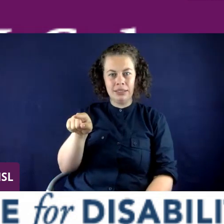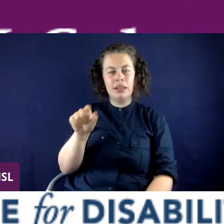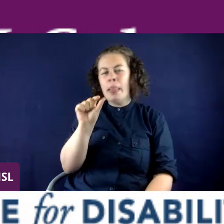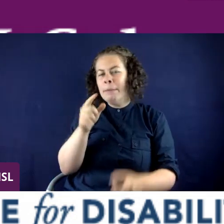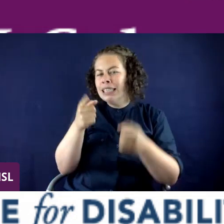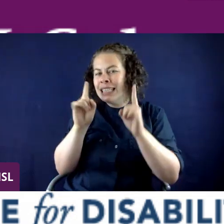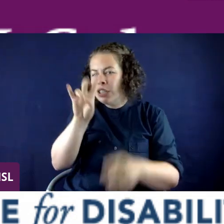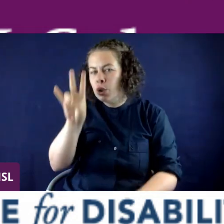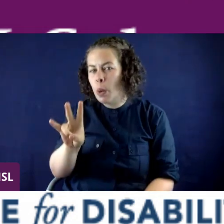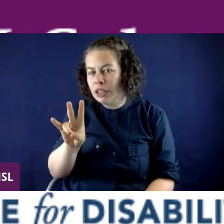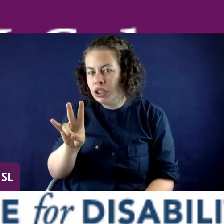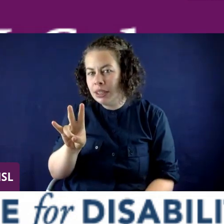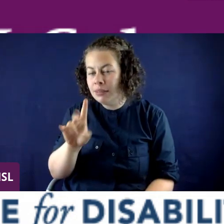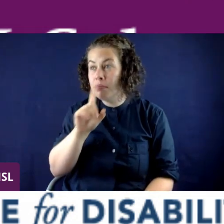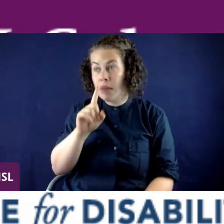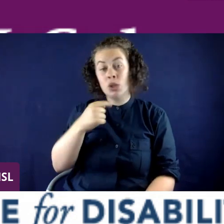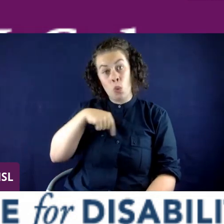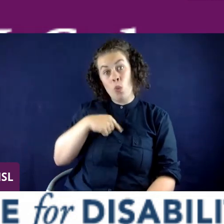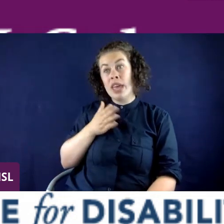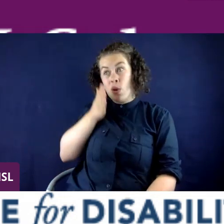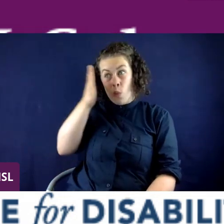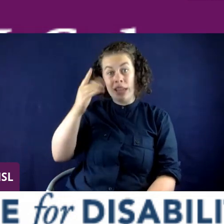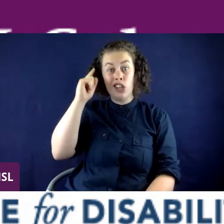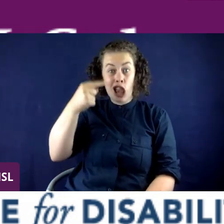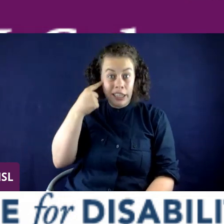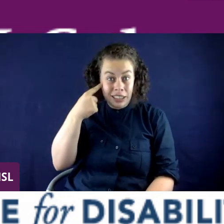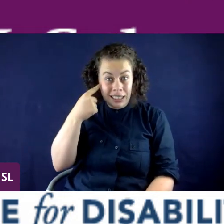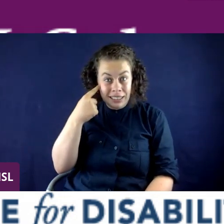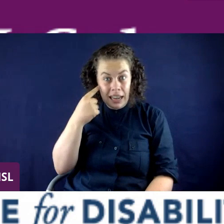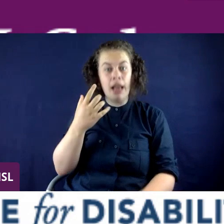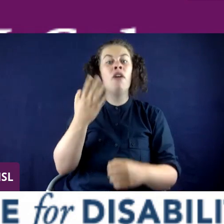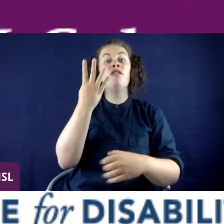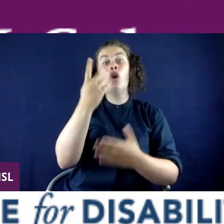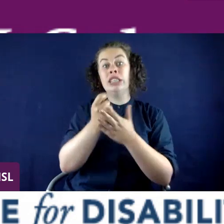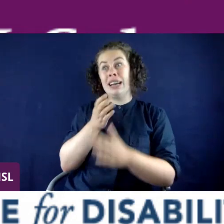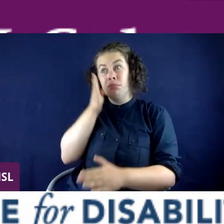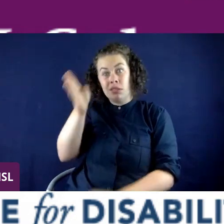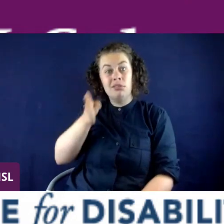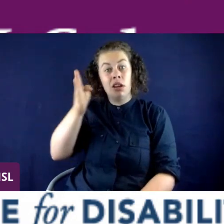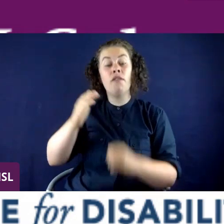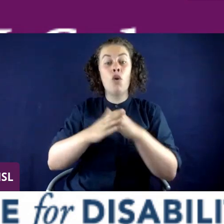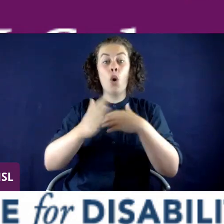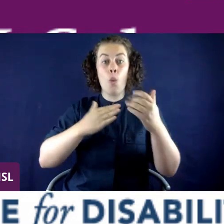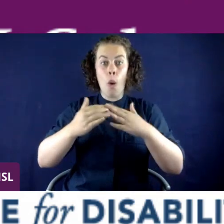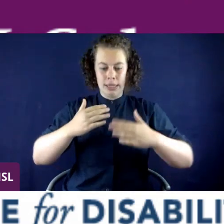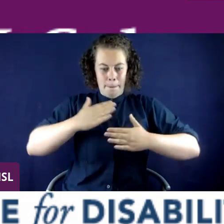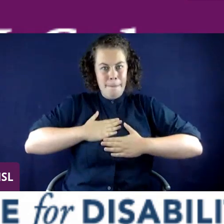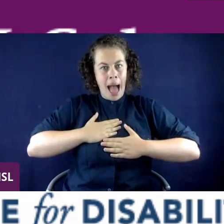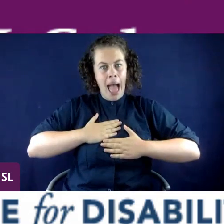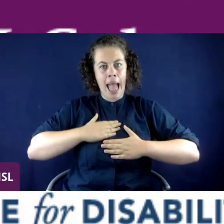want, but it did mean that I then went to London and over different sessions, I had my body